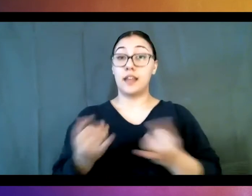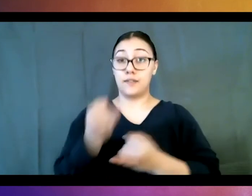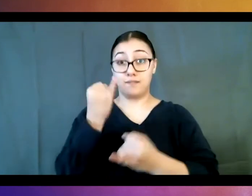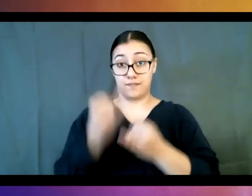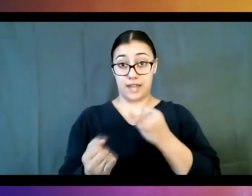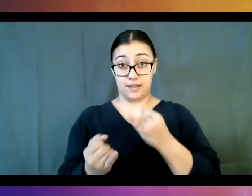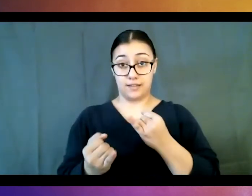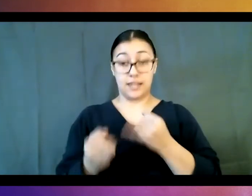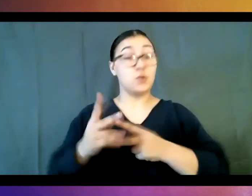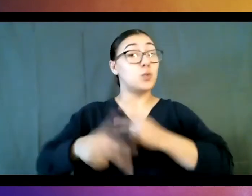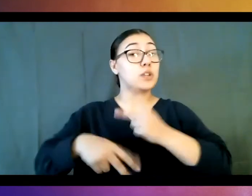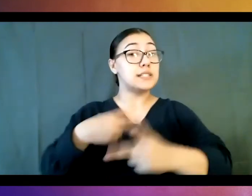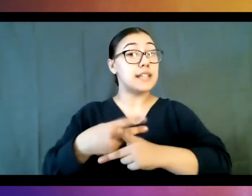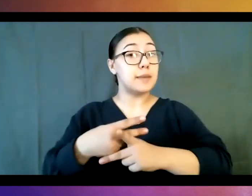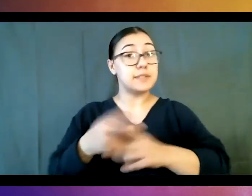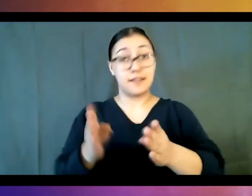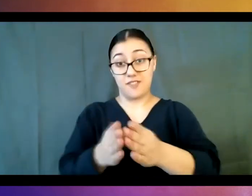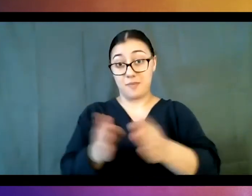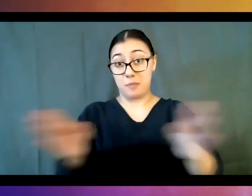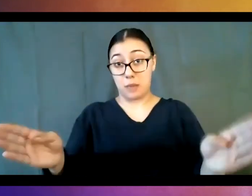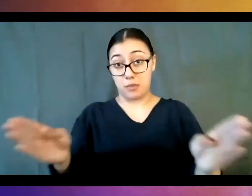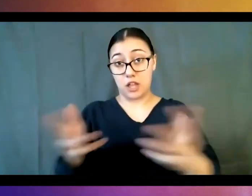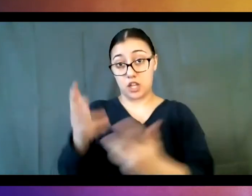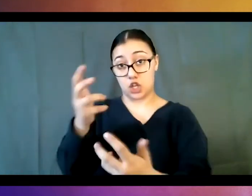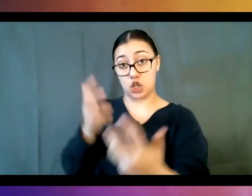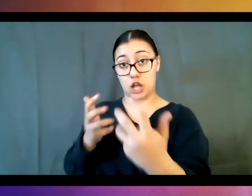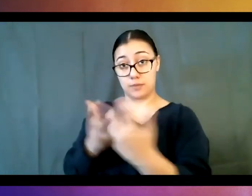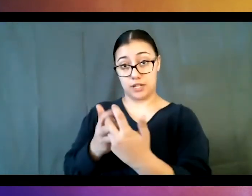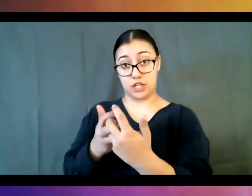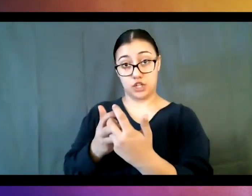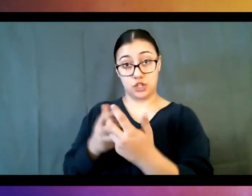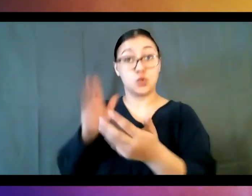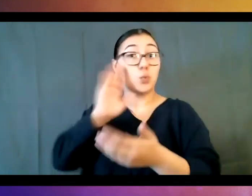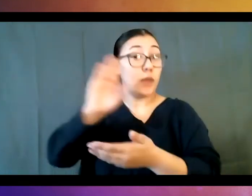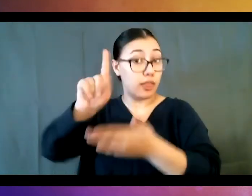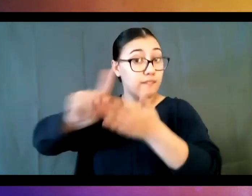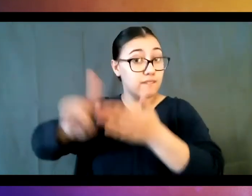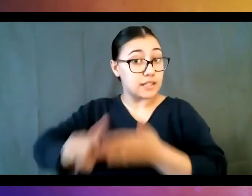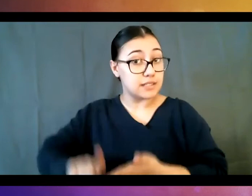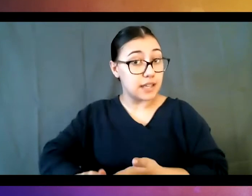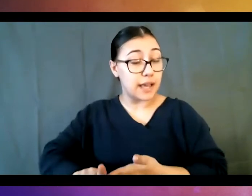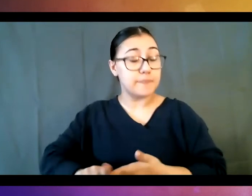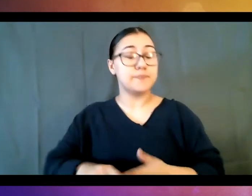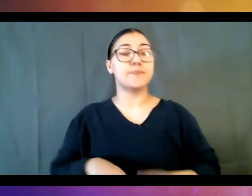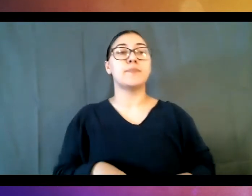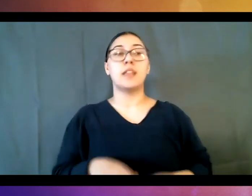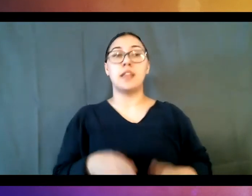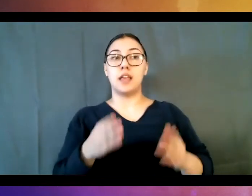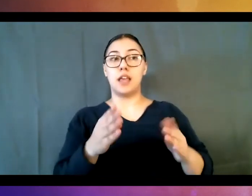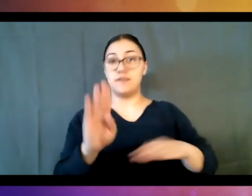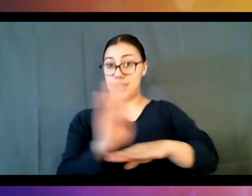we investigate are: denial of service or entry,